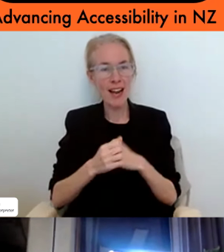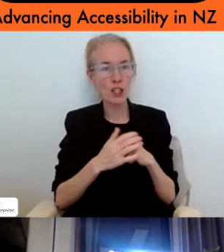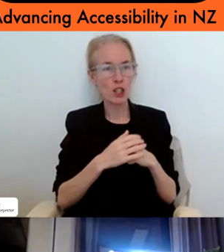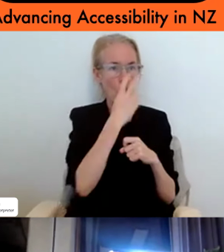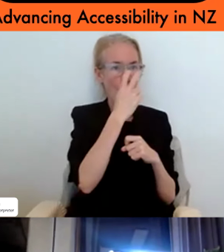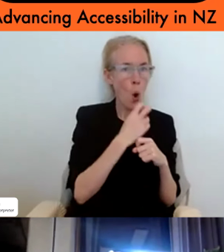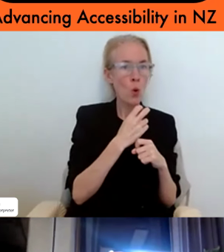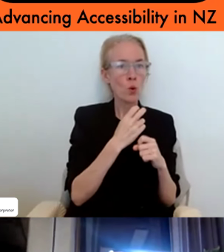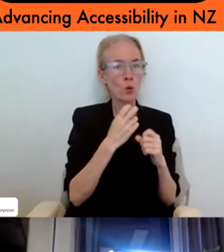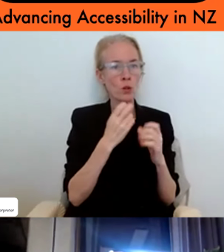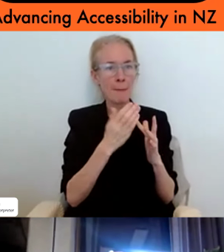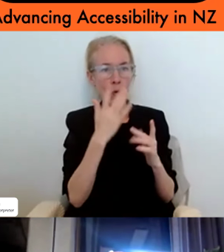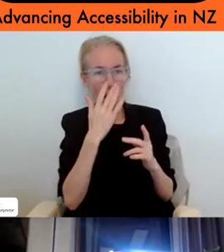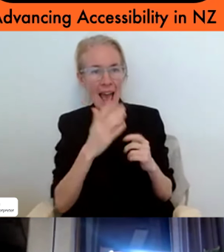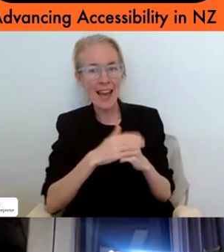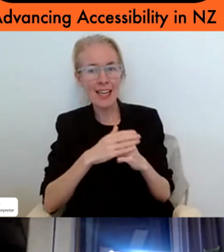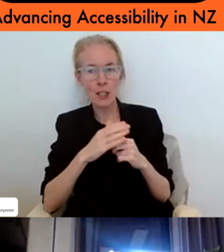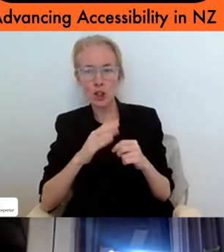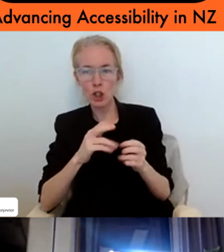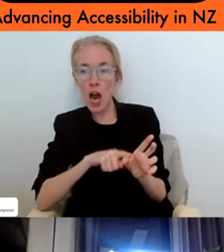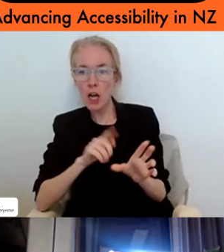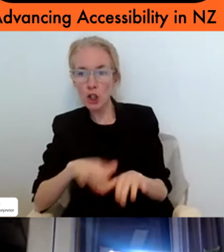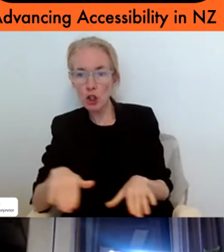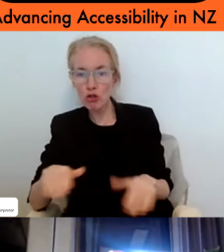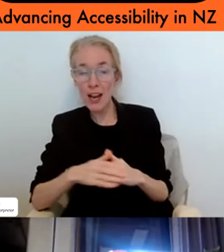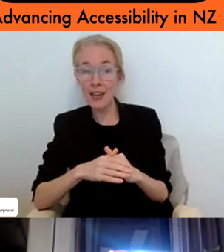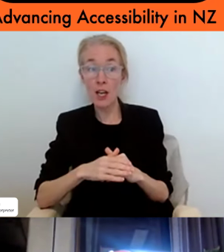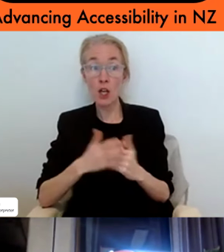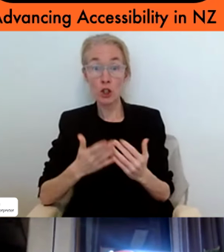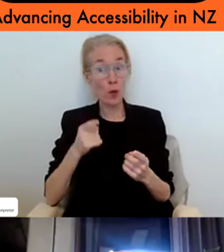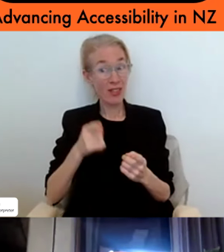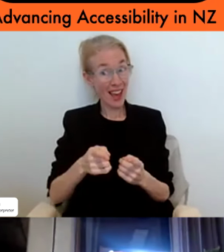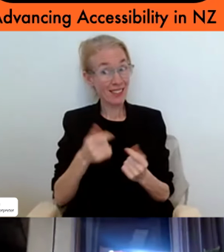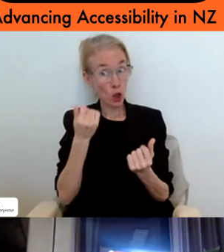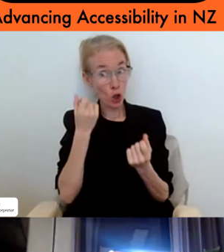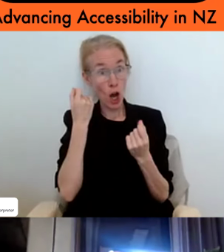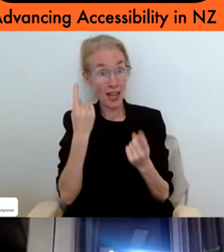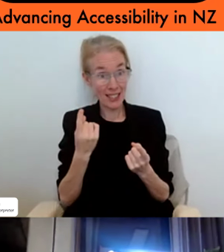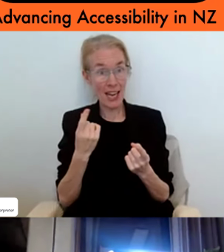both for affordability, but also for well-integrated multi-generational